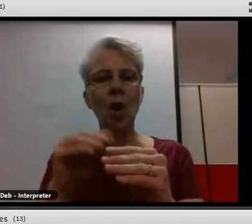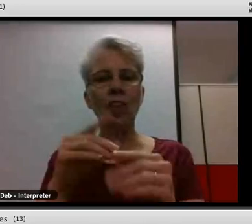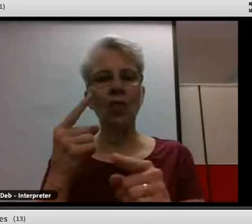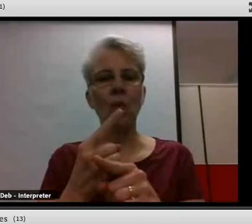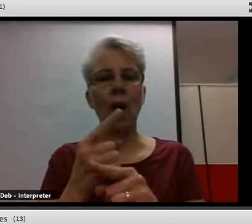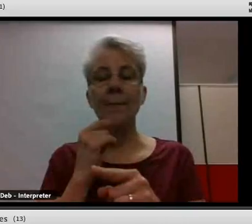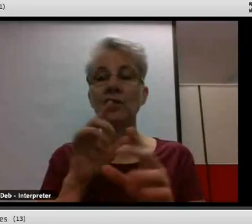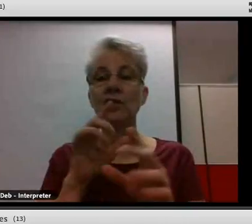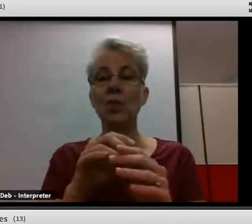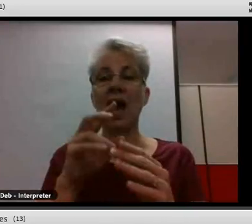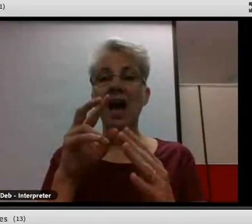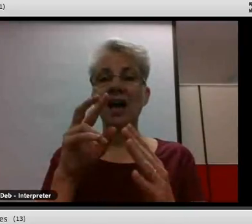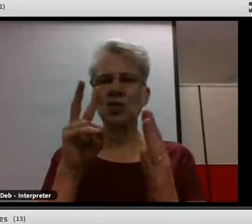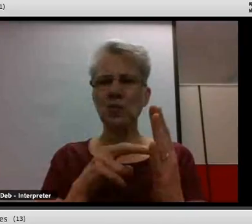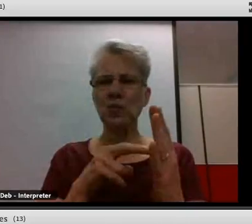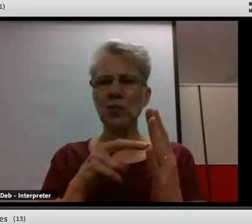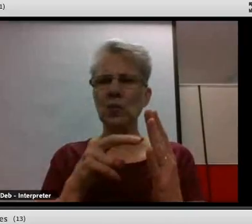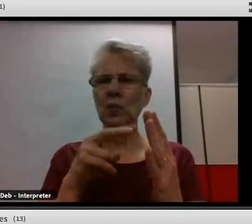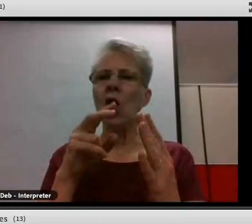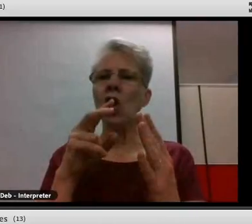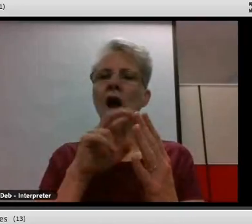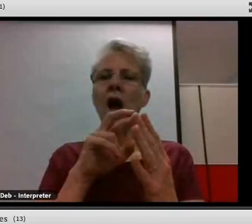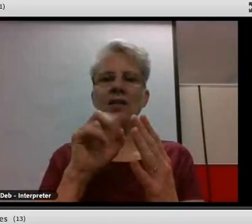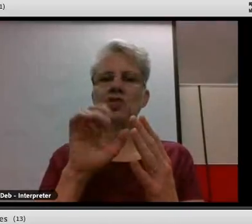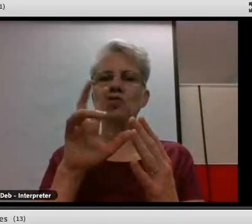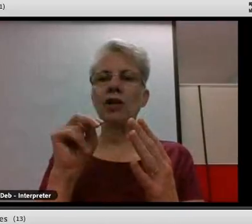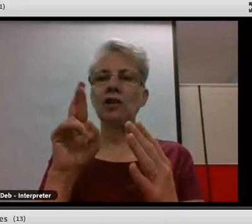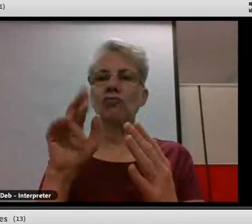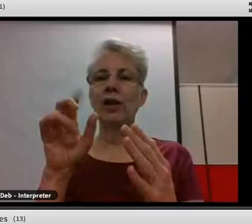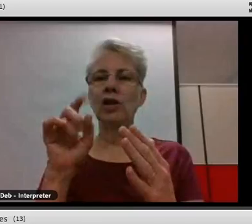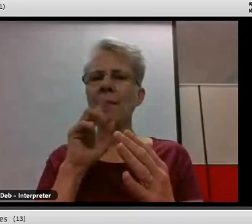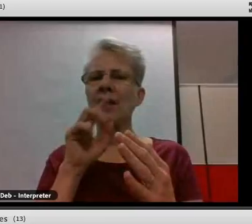He looks young, doesn't he? So this is Tim Berners-Lee.